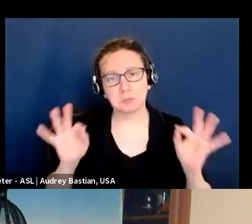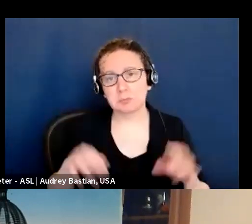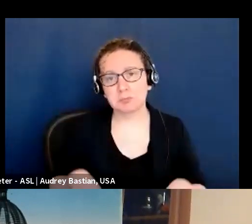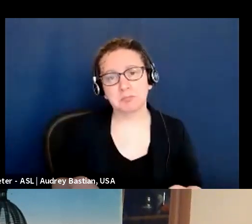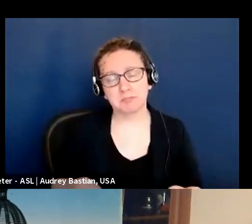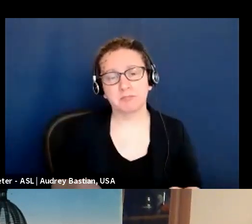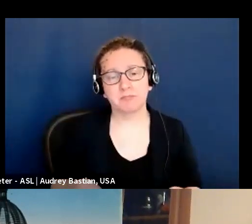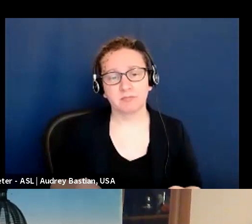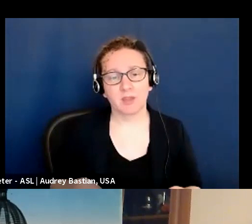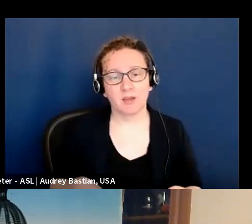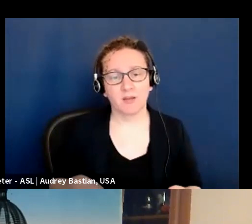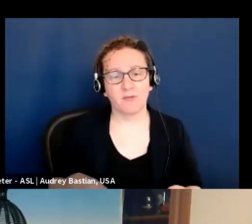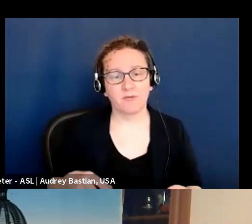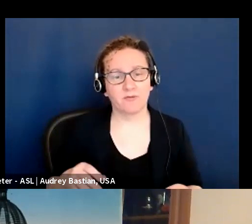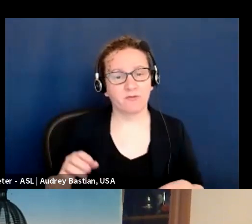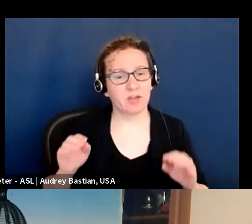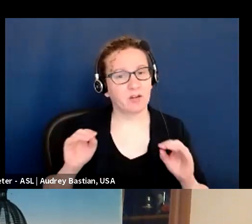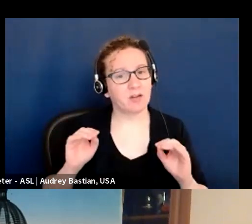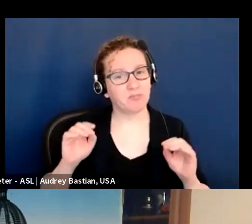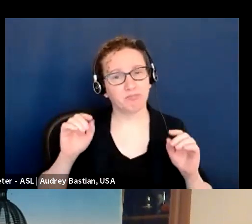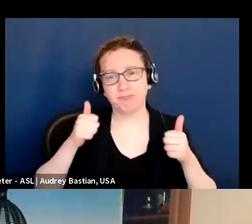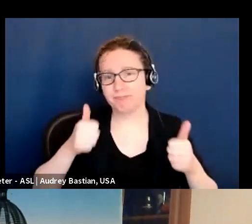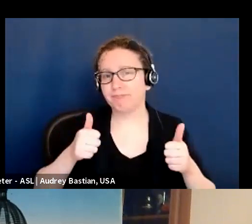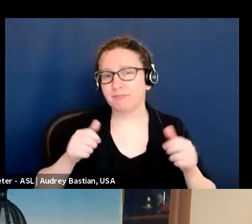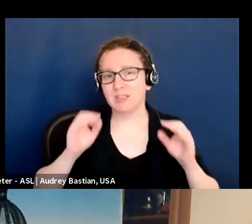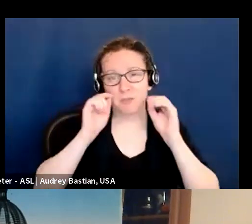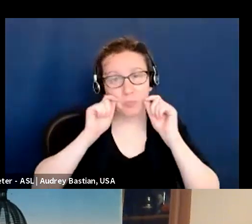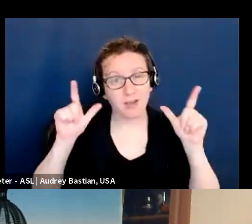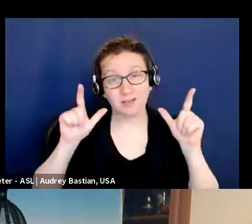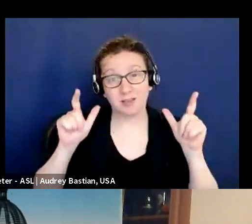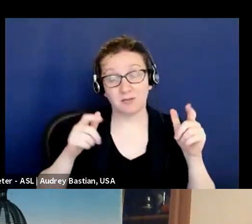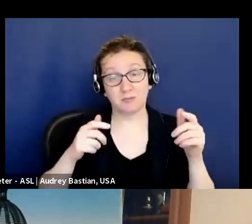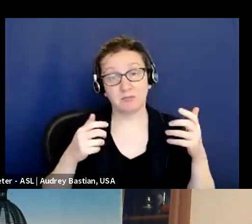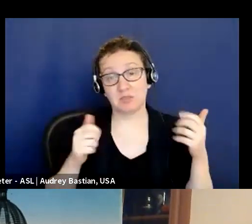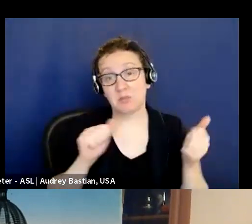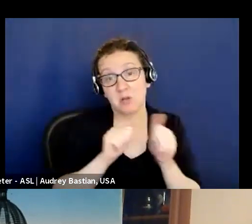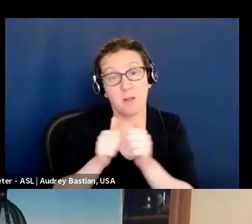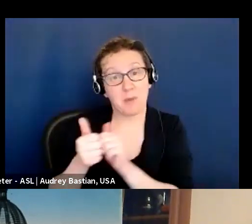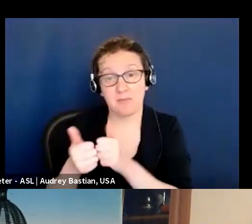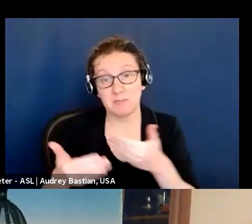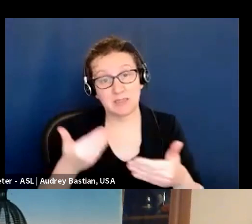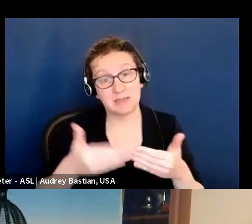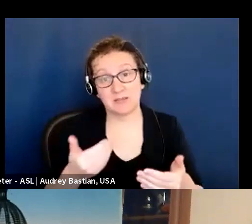bright and surprising for me with everything. >> JUSTIN HARFORD: